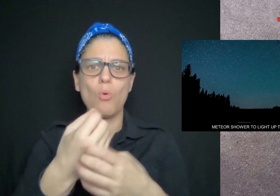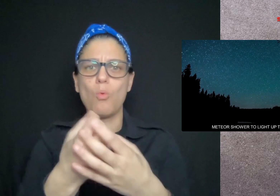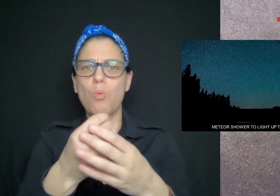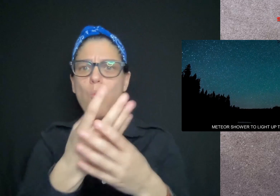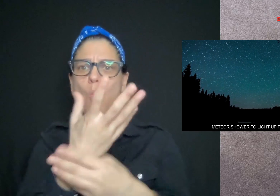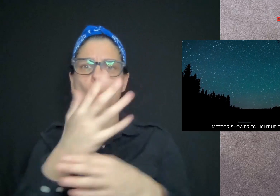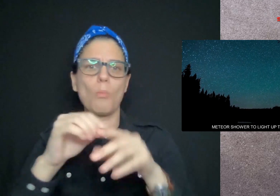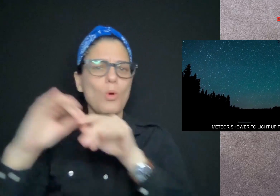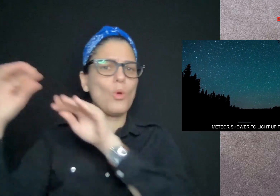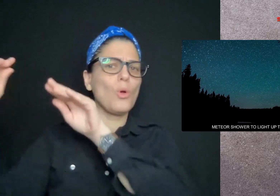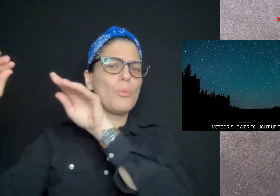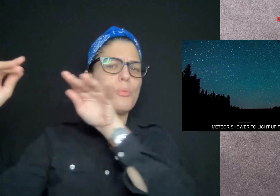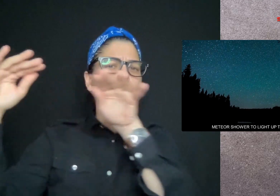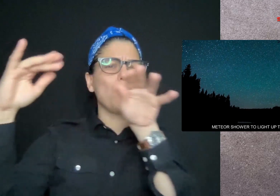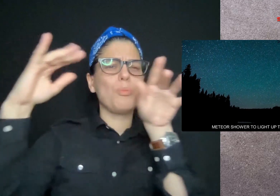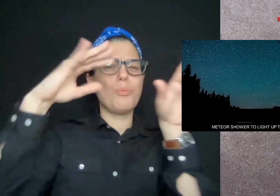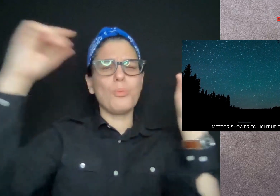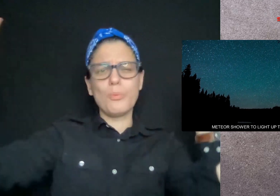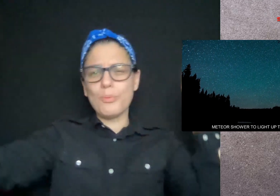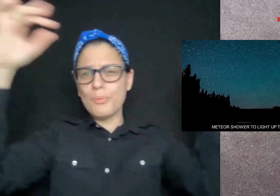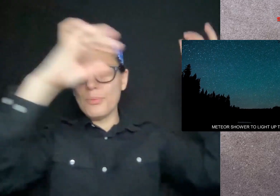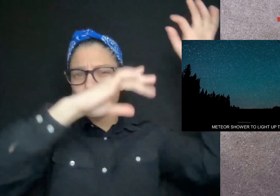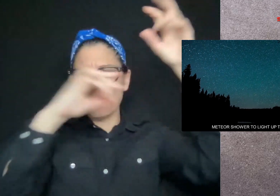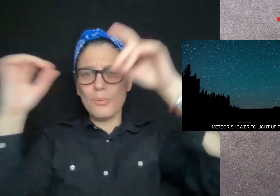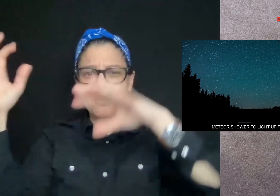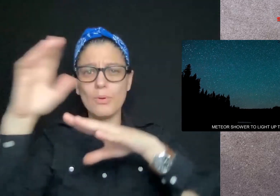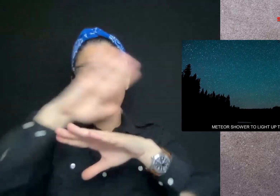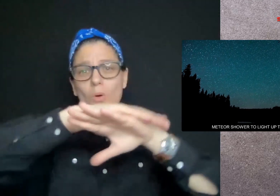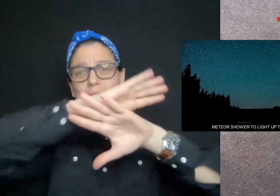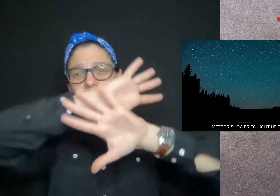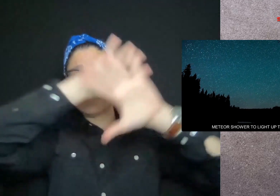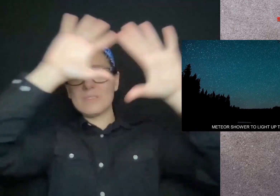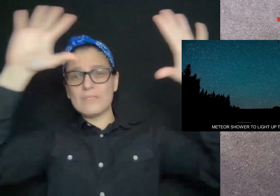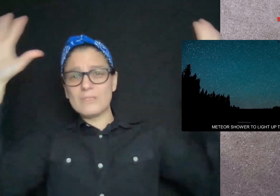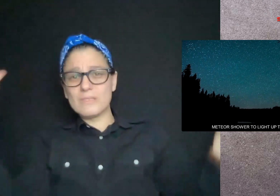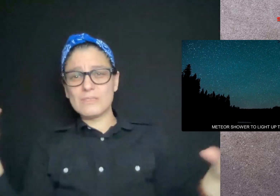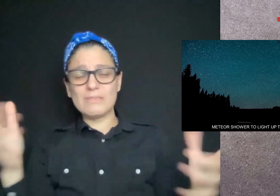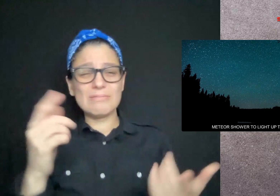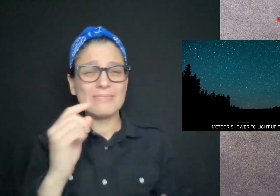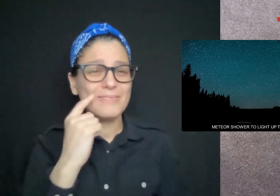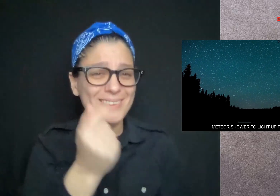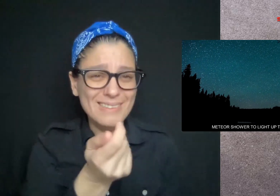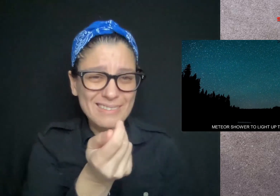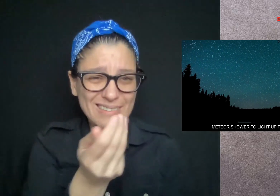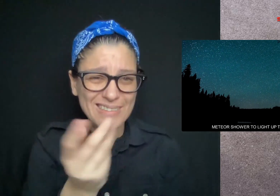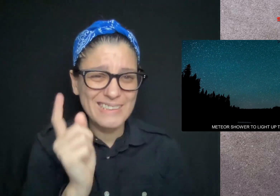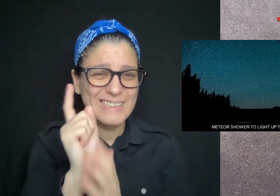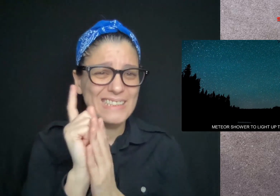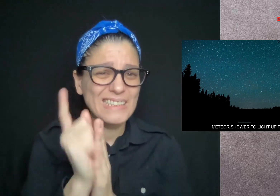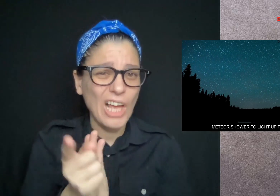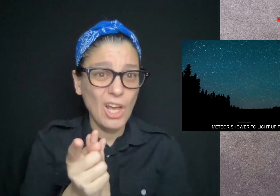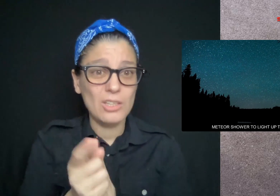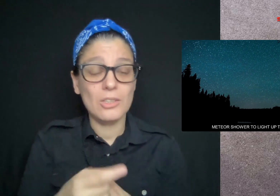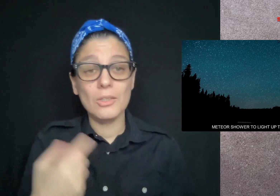and they produce glowing trains that remain in the sky for several seconds wow